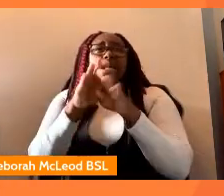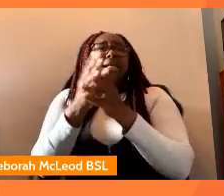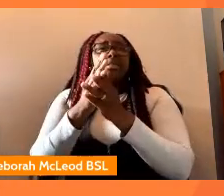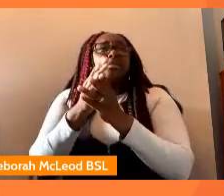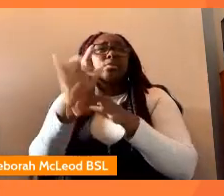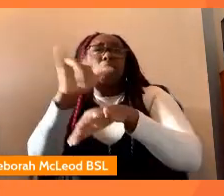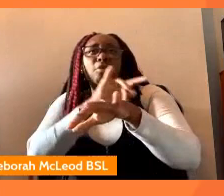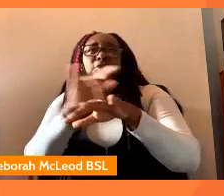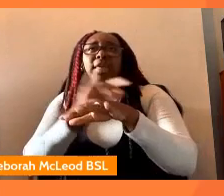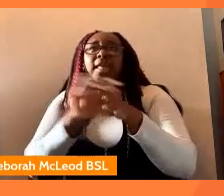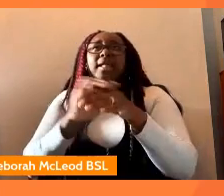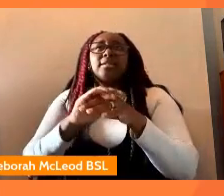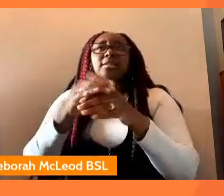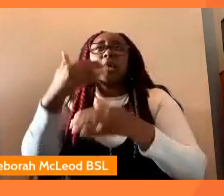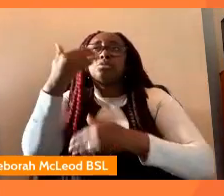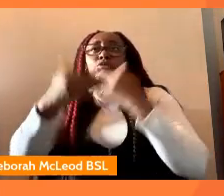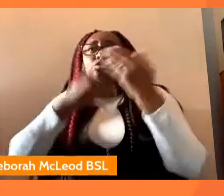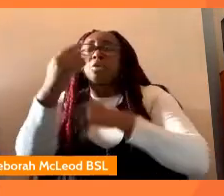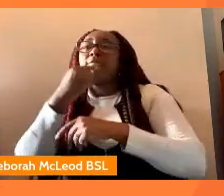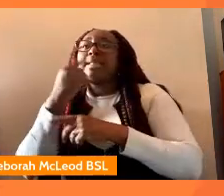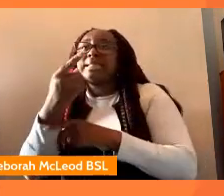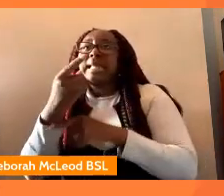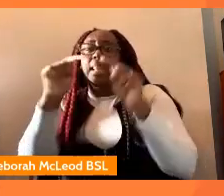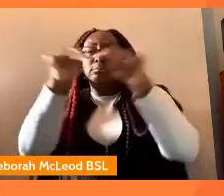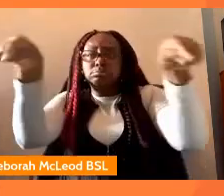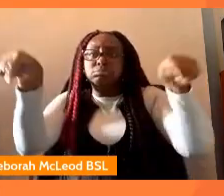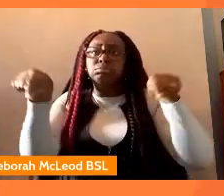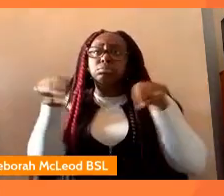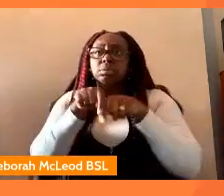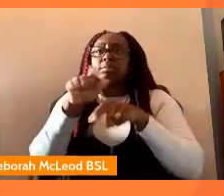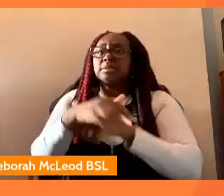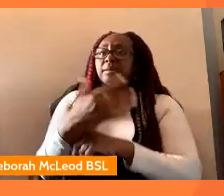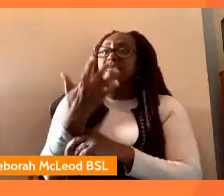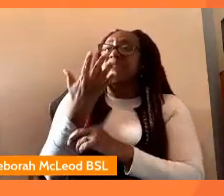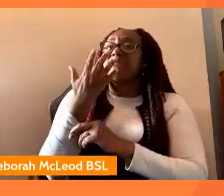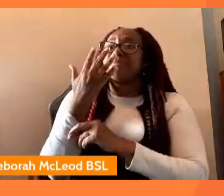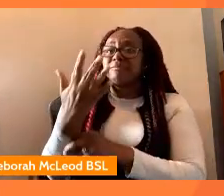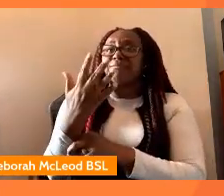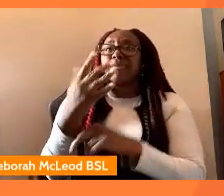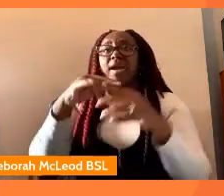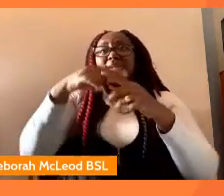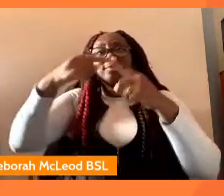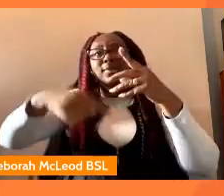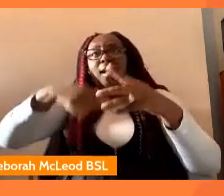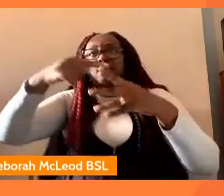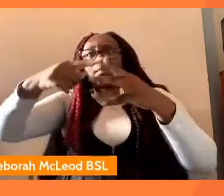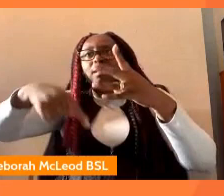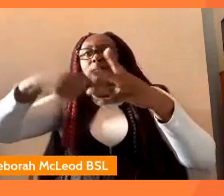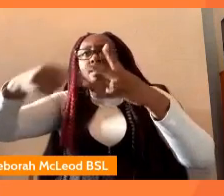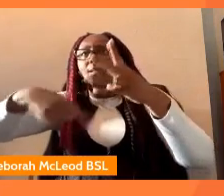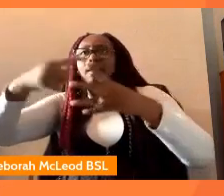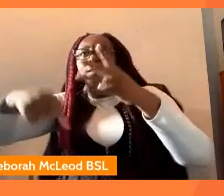and then our dev team went through five sprint cycles in order to create each chapter.